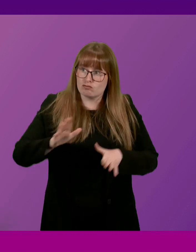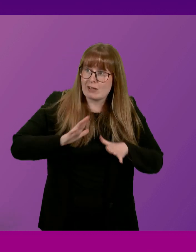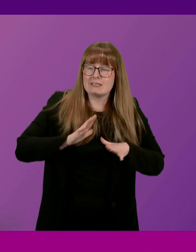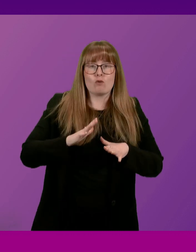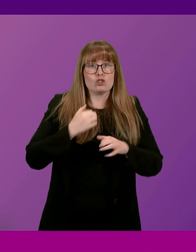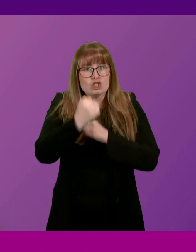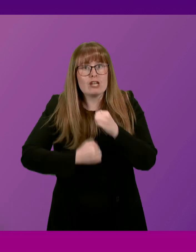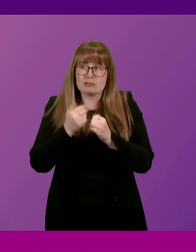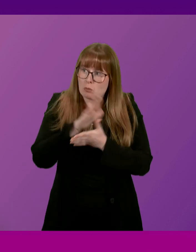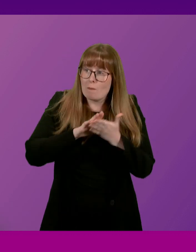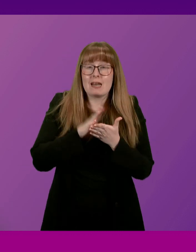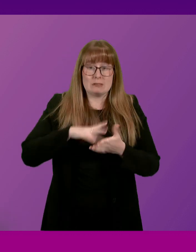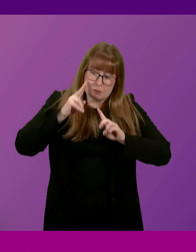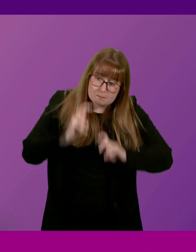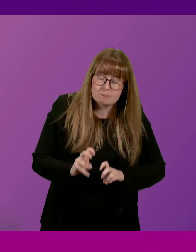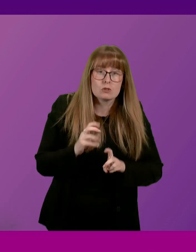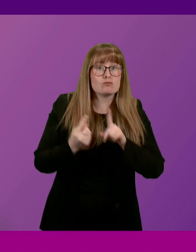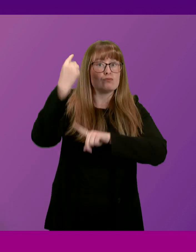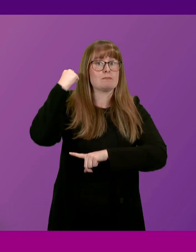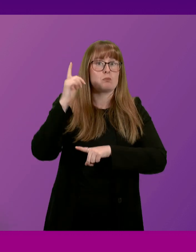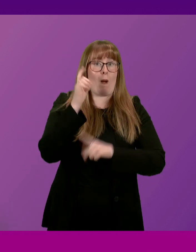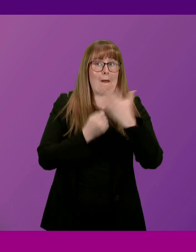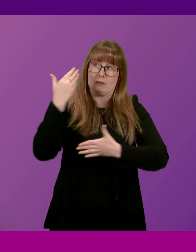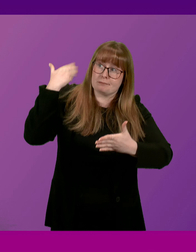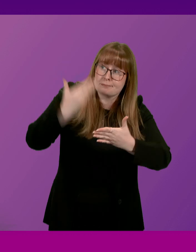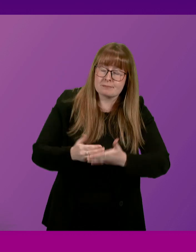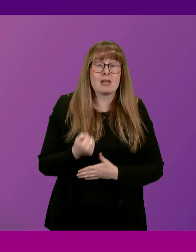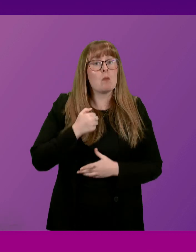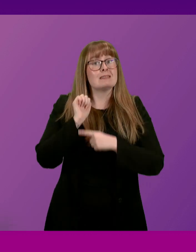be willing to re-examine previous red lines. Our defence industry is worth